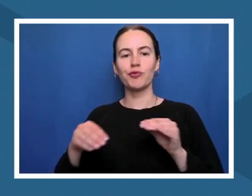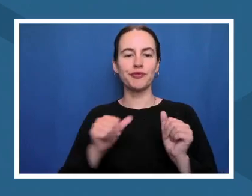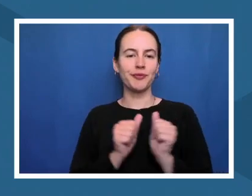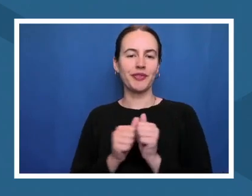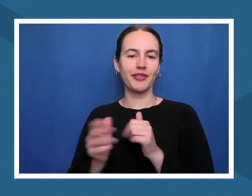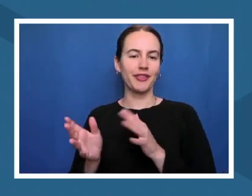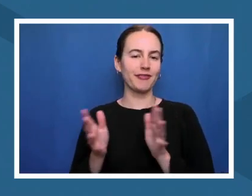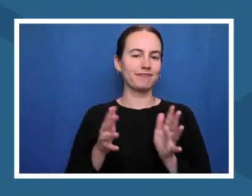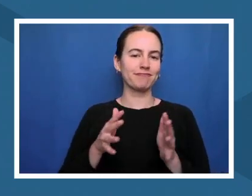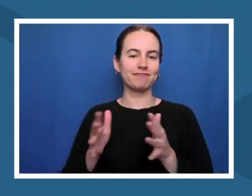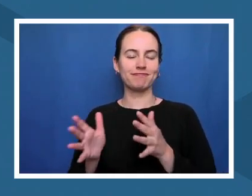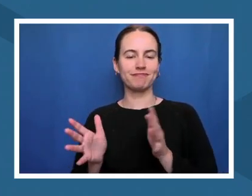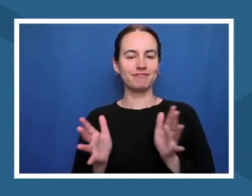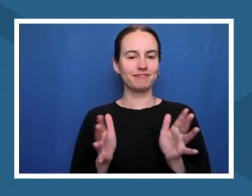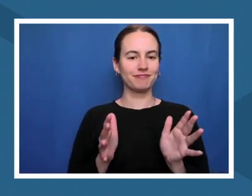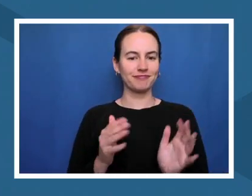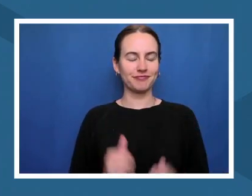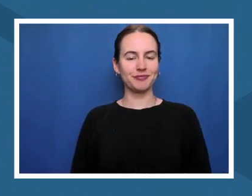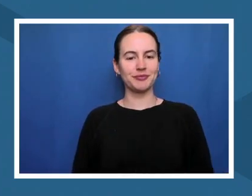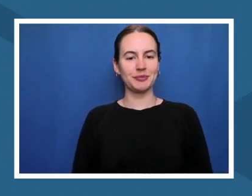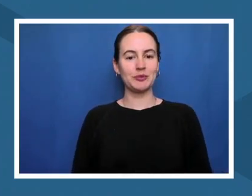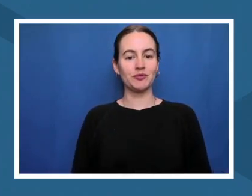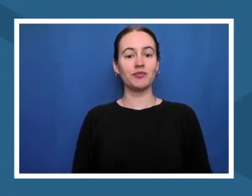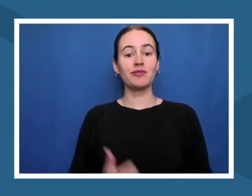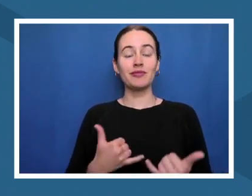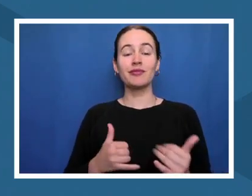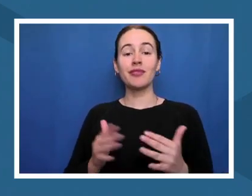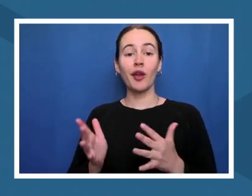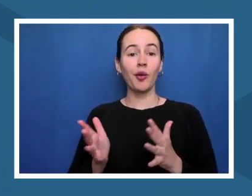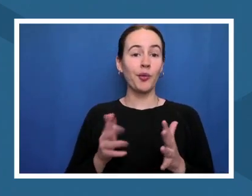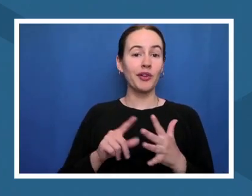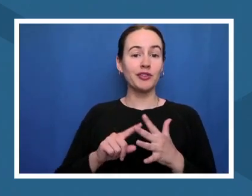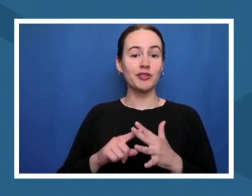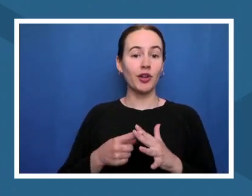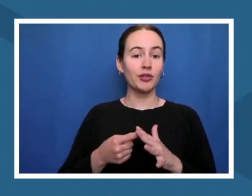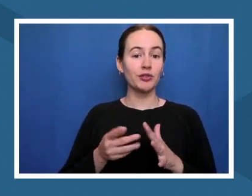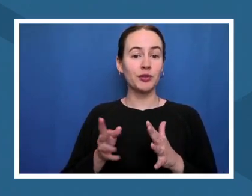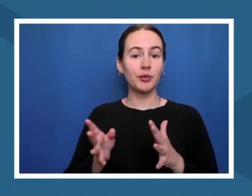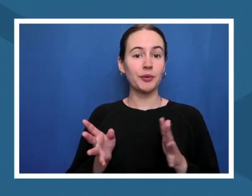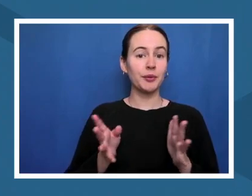and now the wind starts to pick up